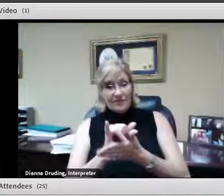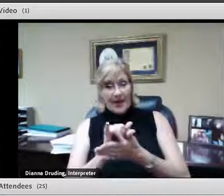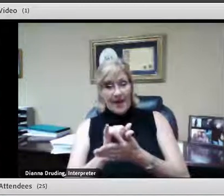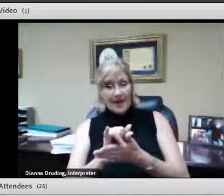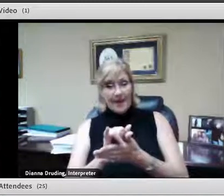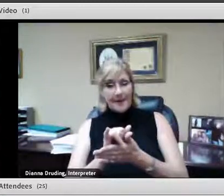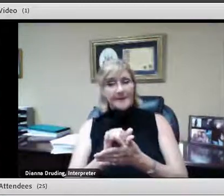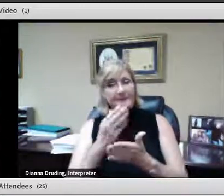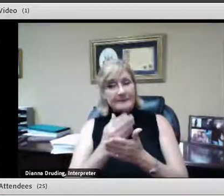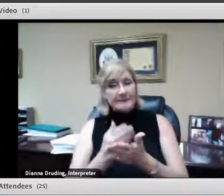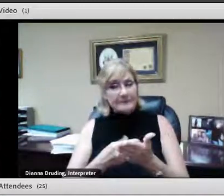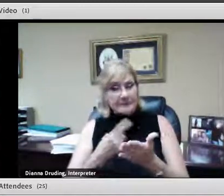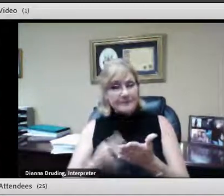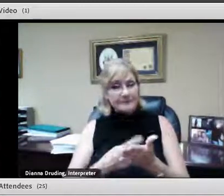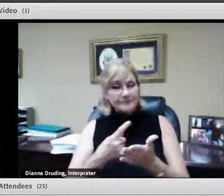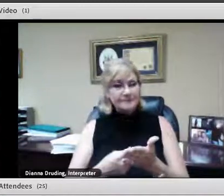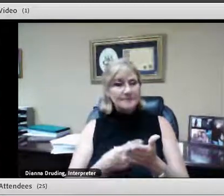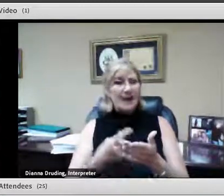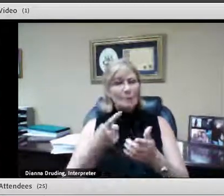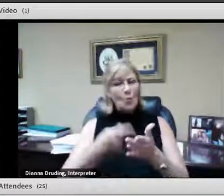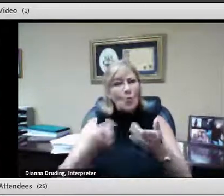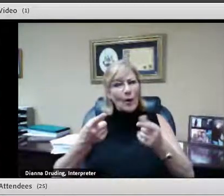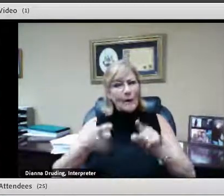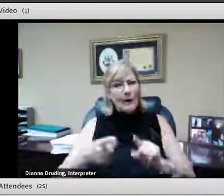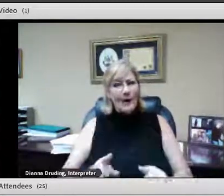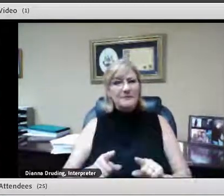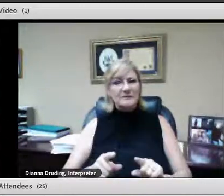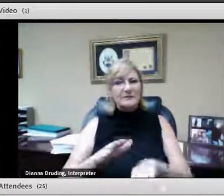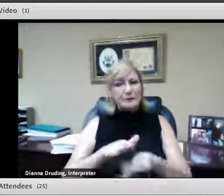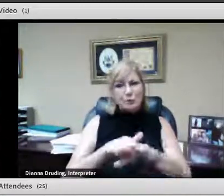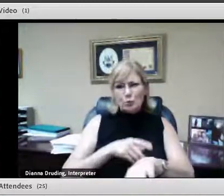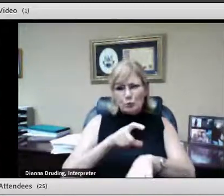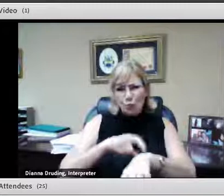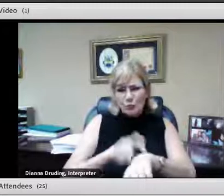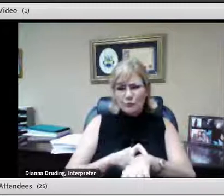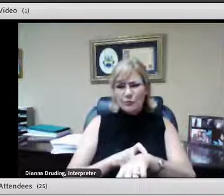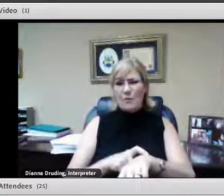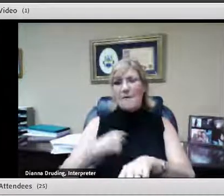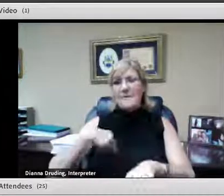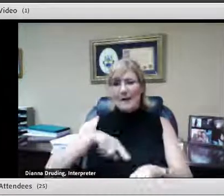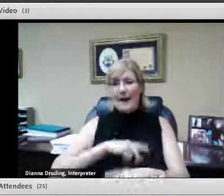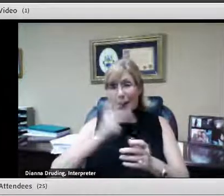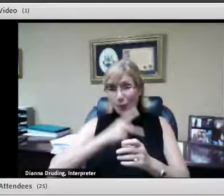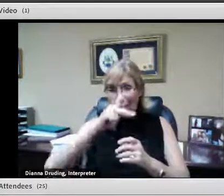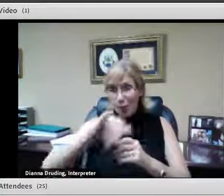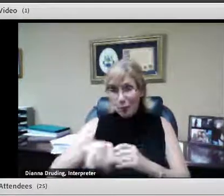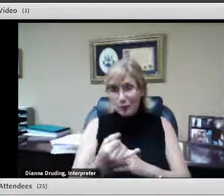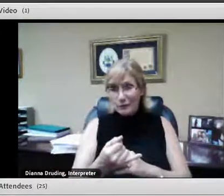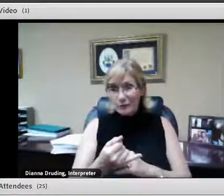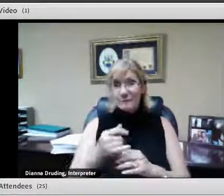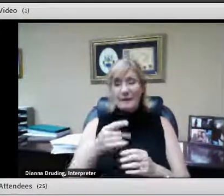in our program in the downtime. You know, if someone finishes a project early,